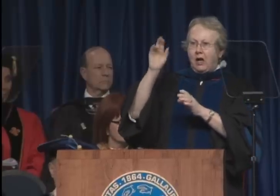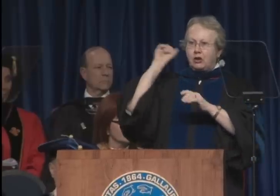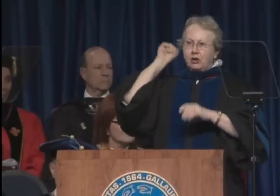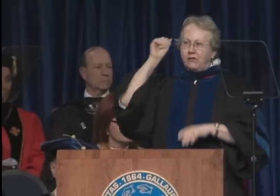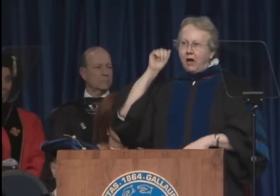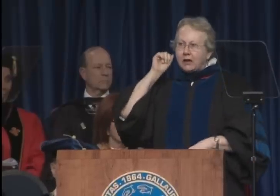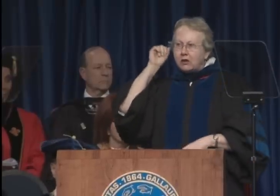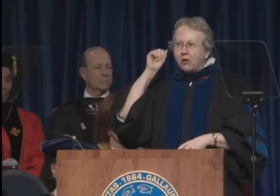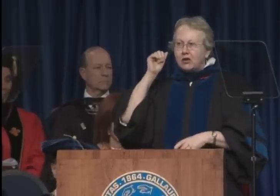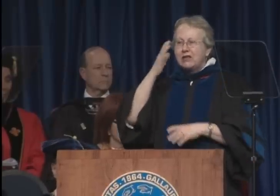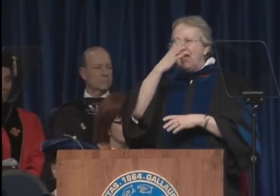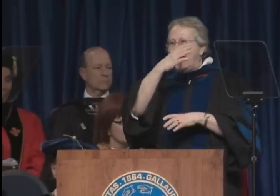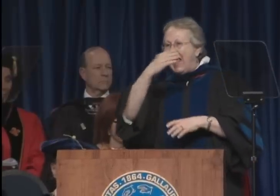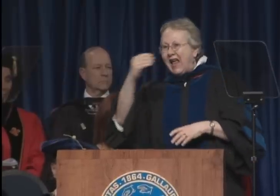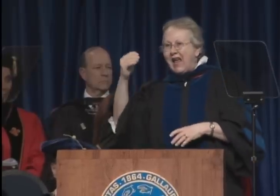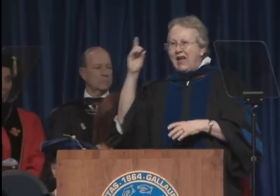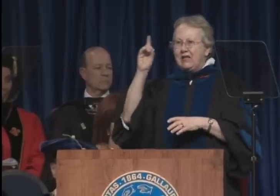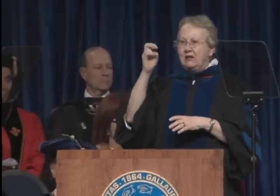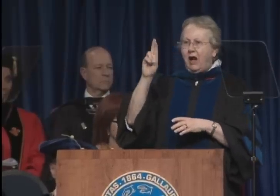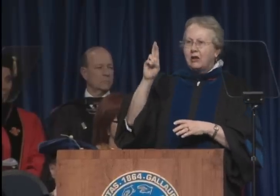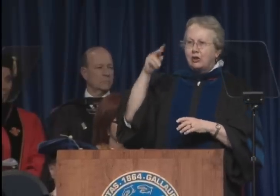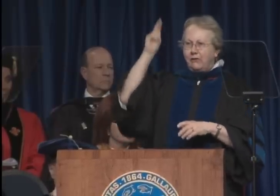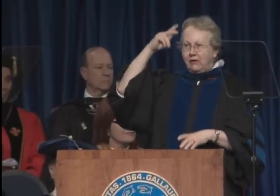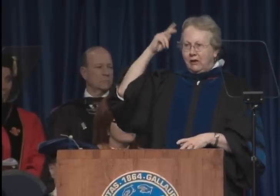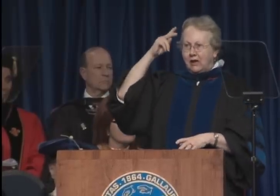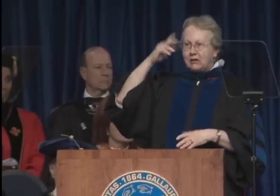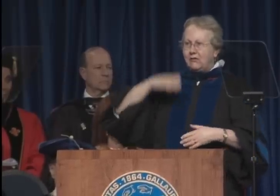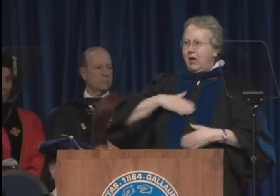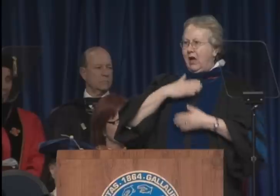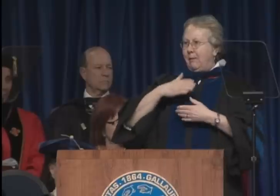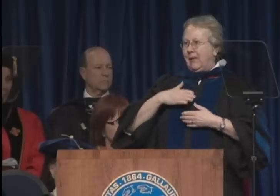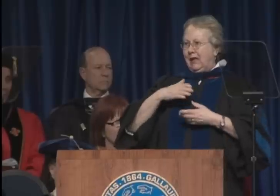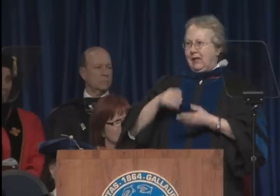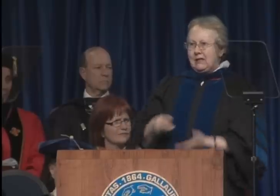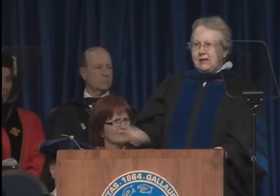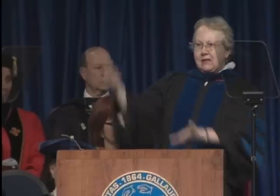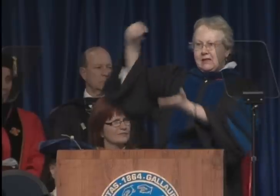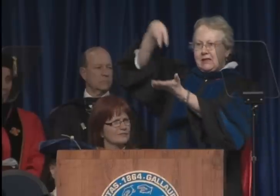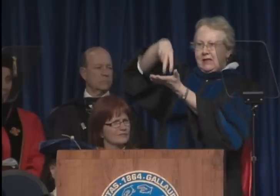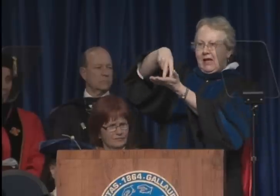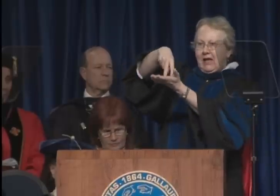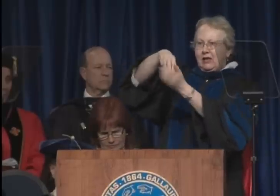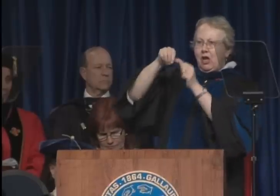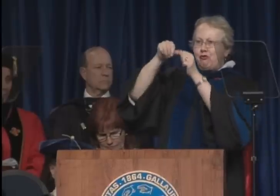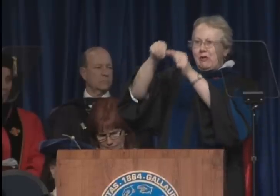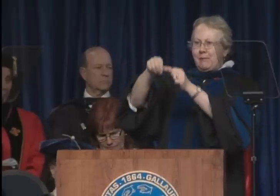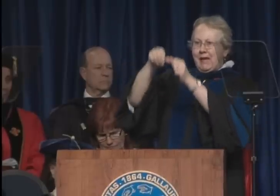Specialist in School Psychology, Doctor of Audiology, and Doctor of Philosophy